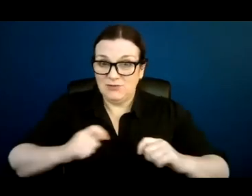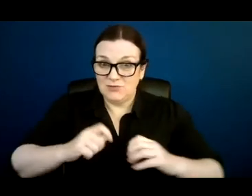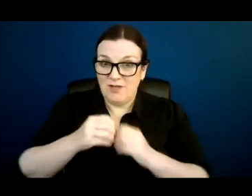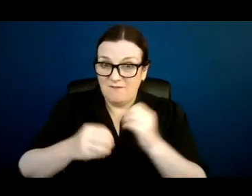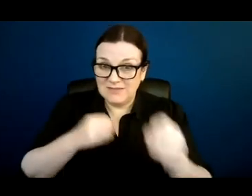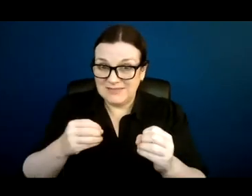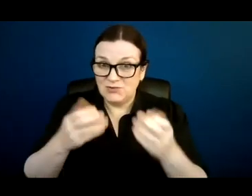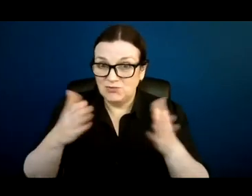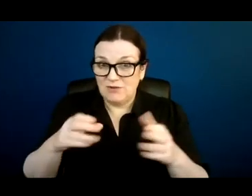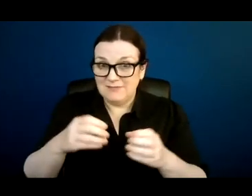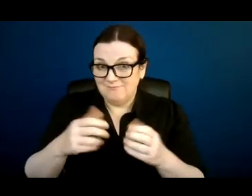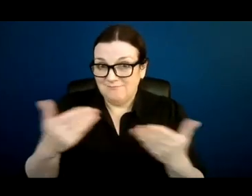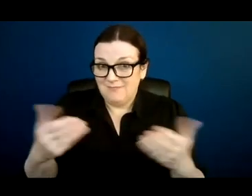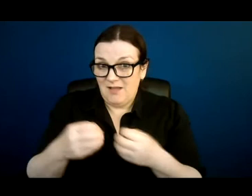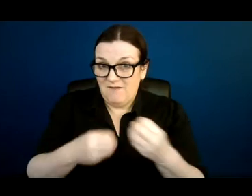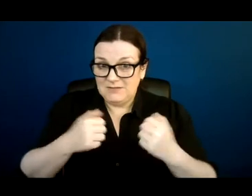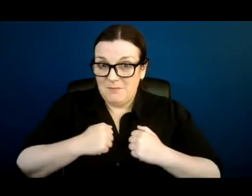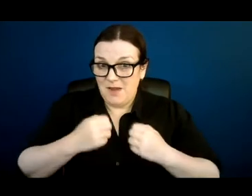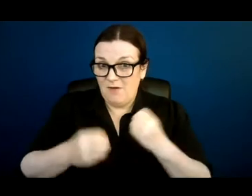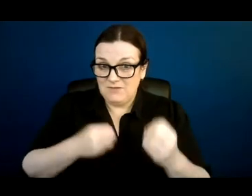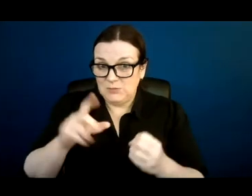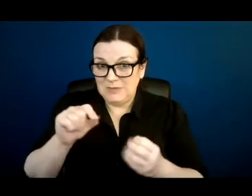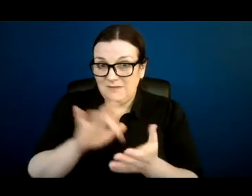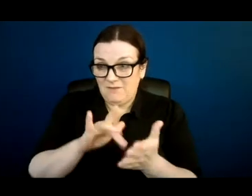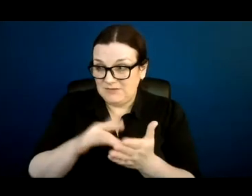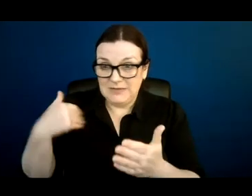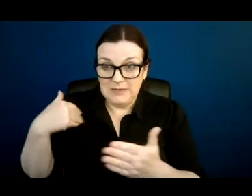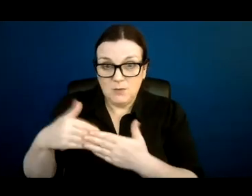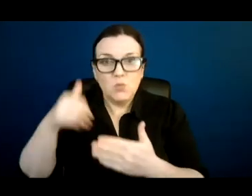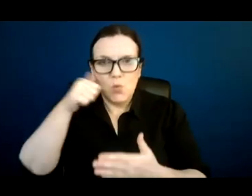as to what is required. Now I am very restricted obviously by statute and by best interests,